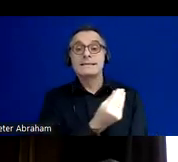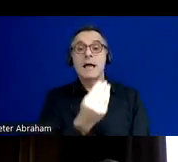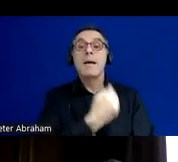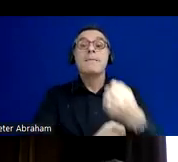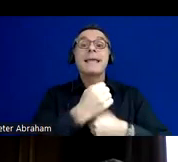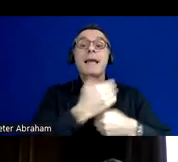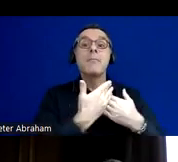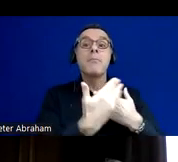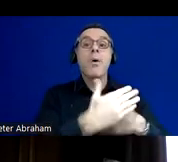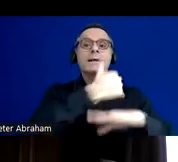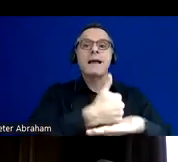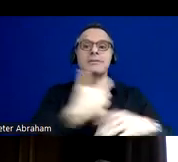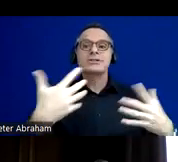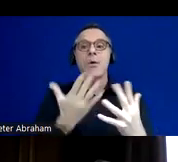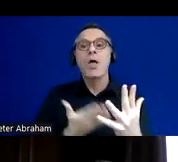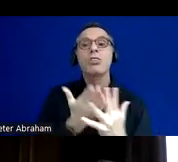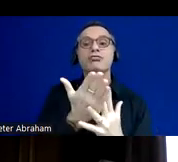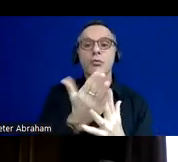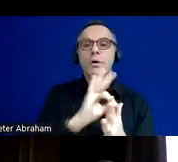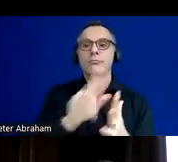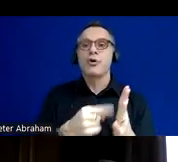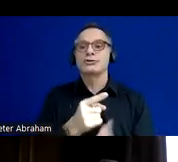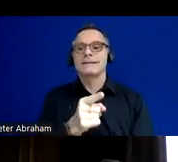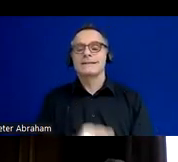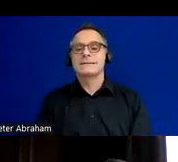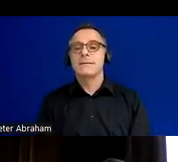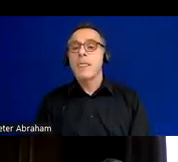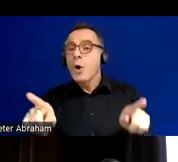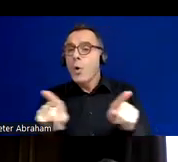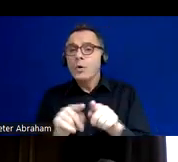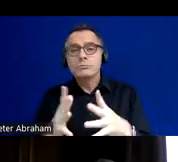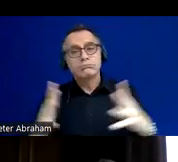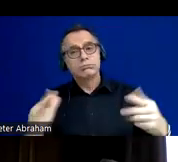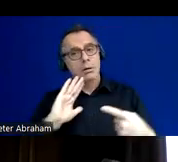established through this project. It was also hugely important in the development of Glasgow